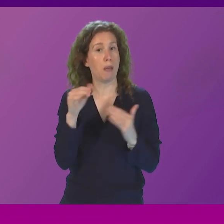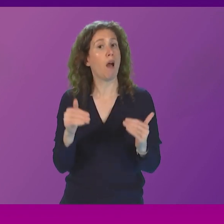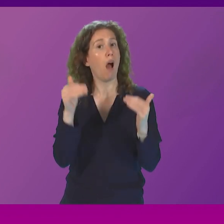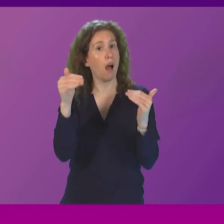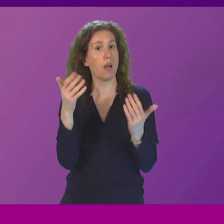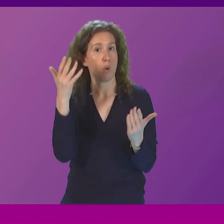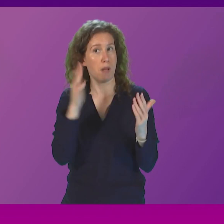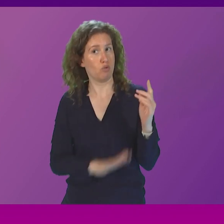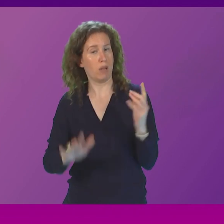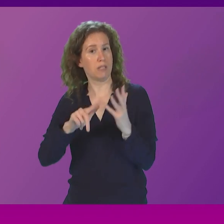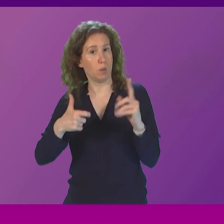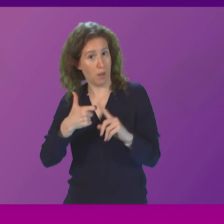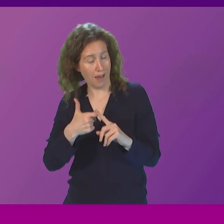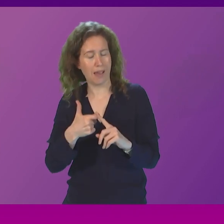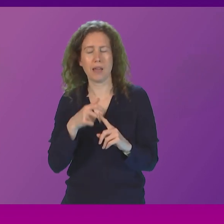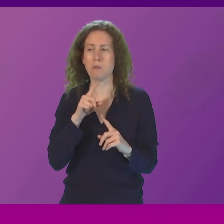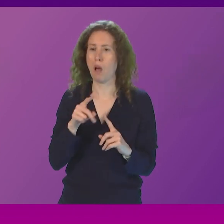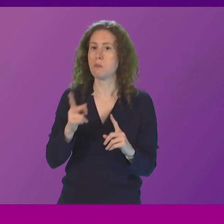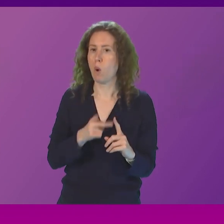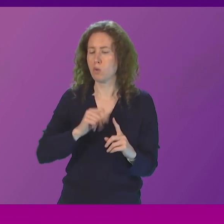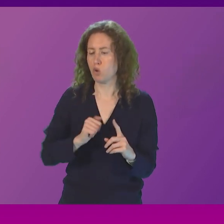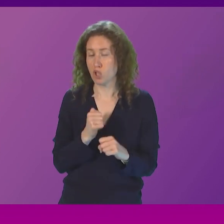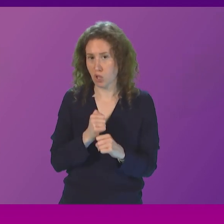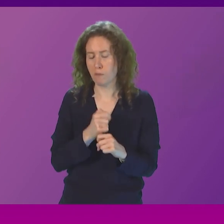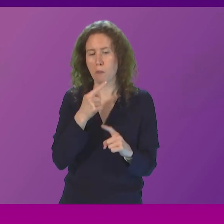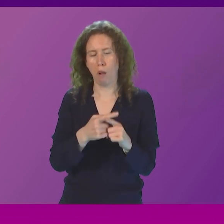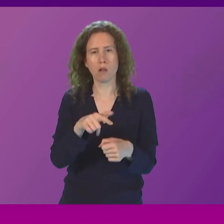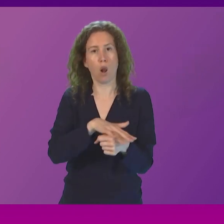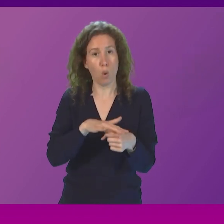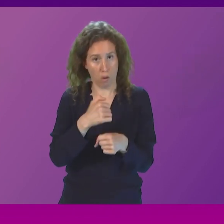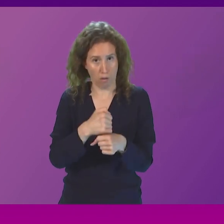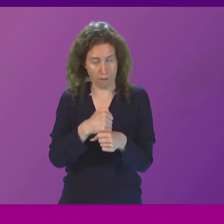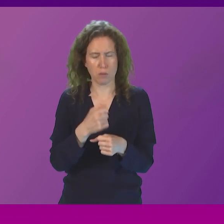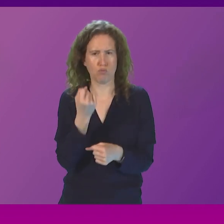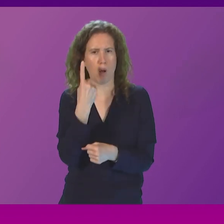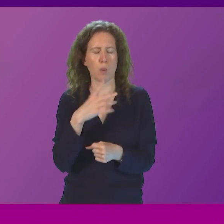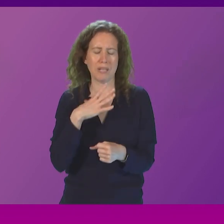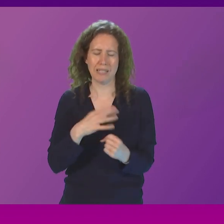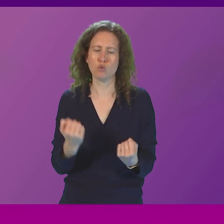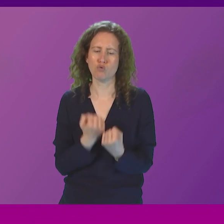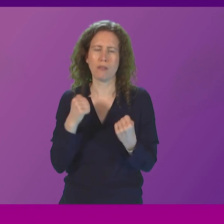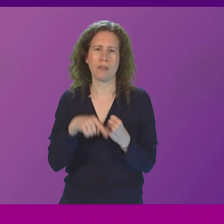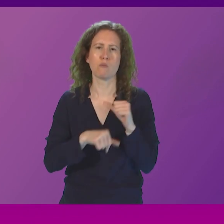in 2022-23, both the Scottish Government and local government recognised the need to strengthen the process of rate setting.